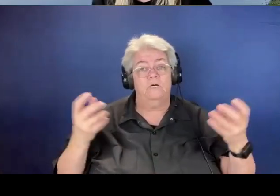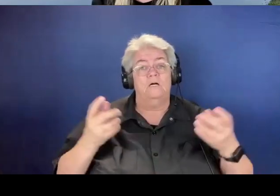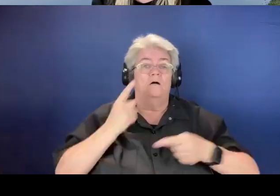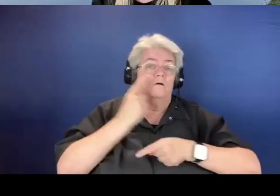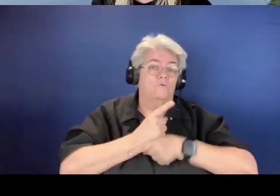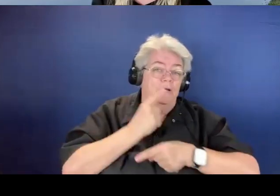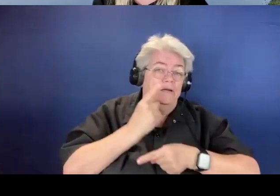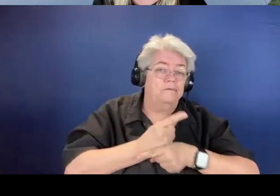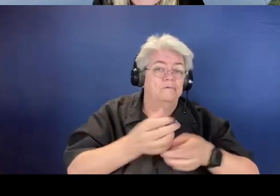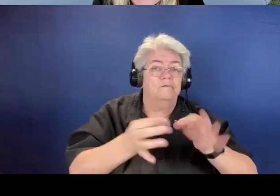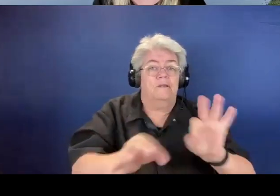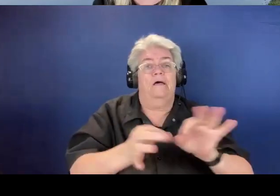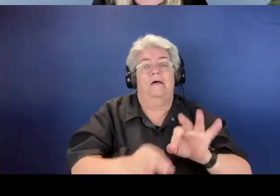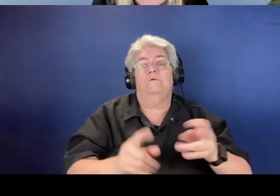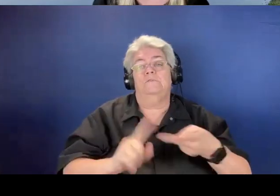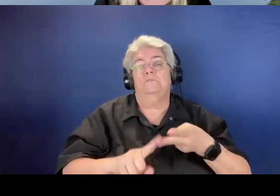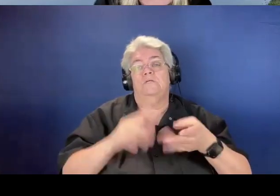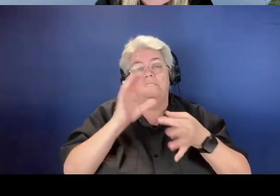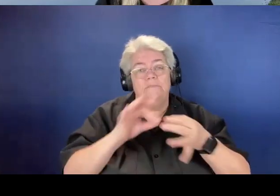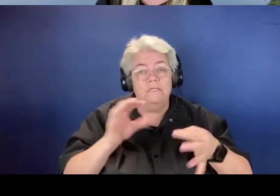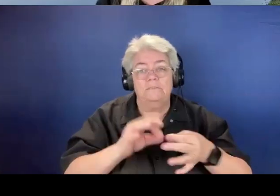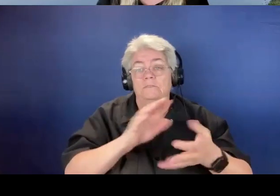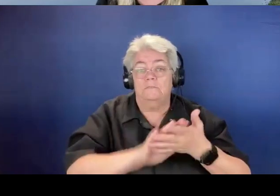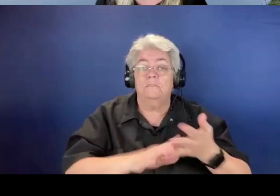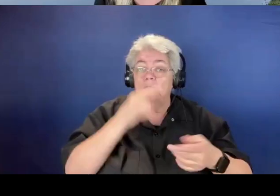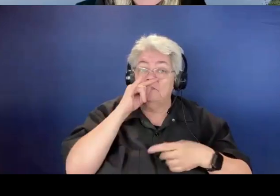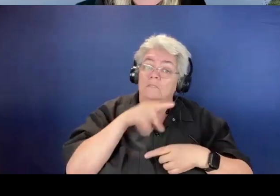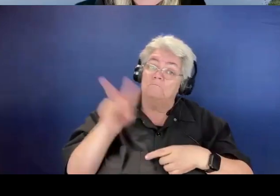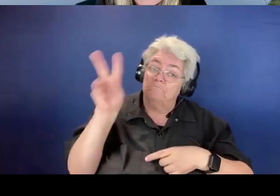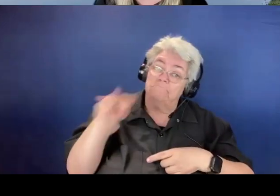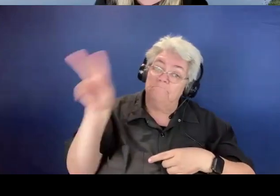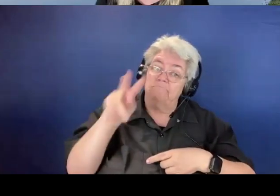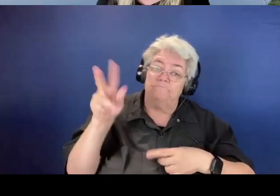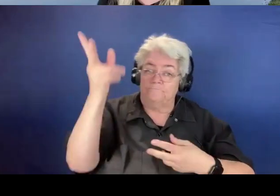the sentences, the expressions, then the child will learn to use them in the same manner.